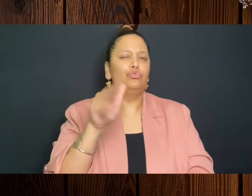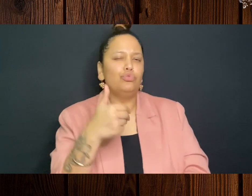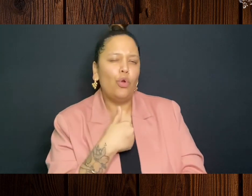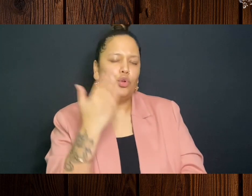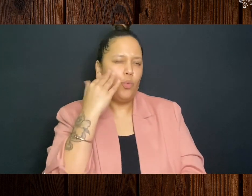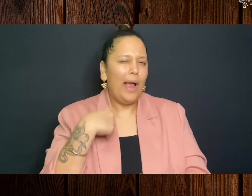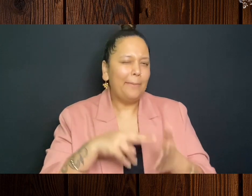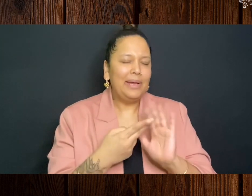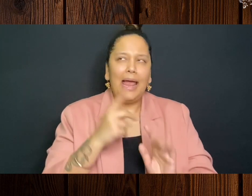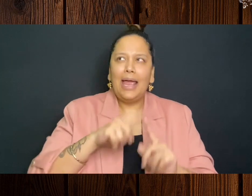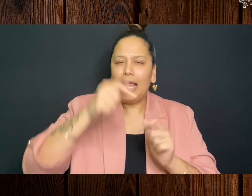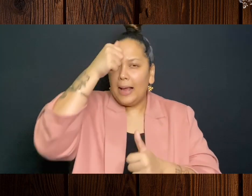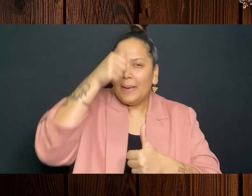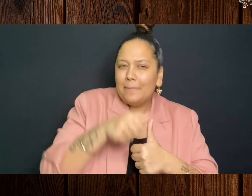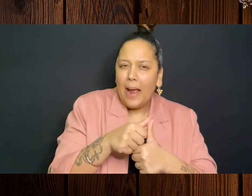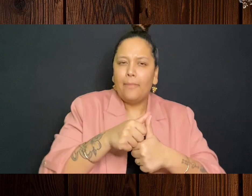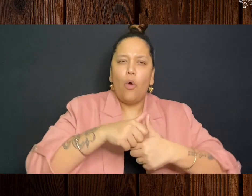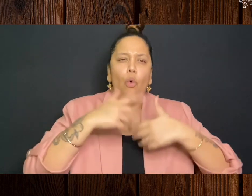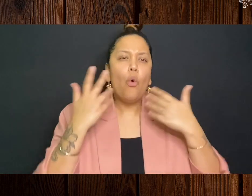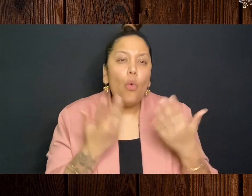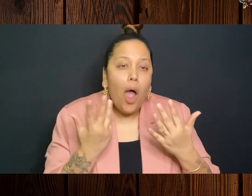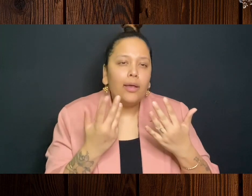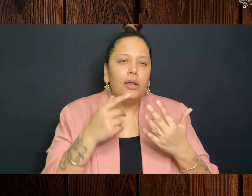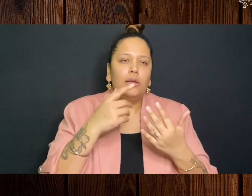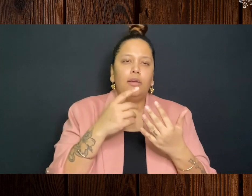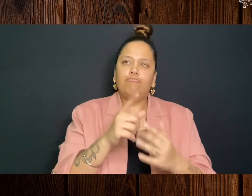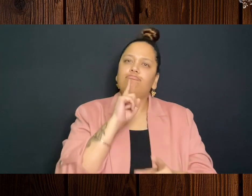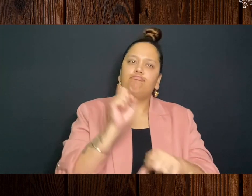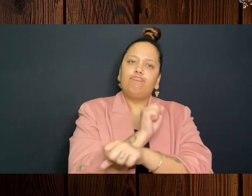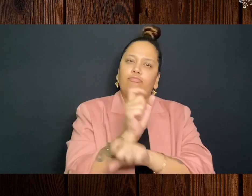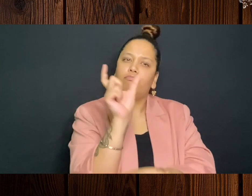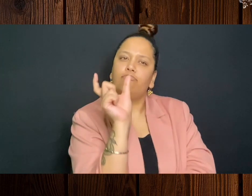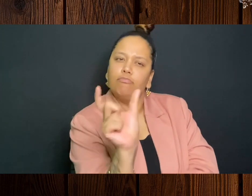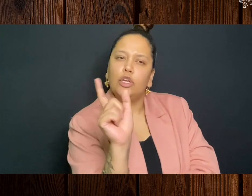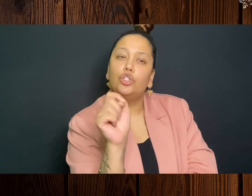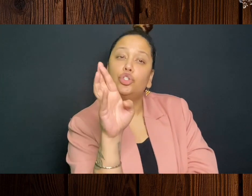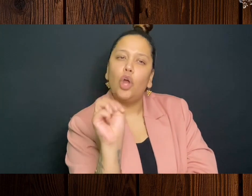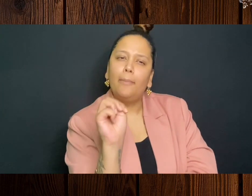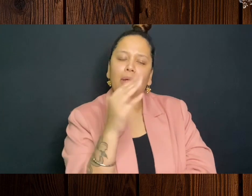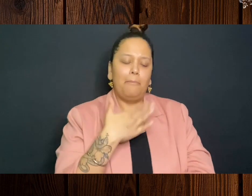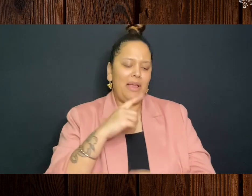I can’t remember the actual term that me and a friend of mine had for a